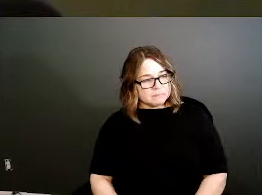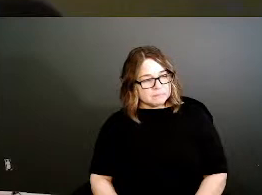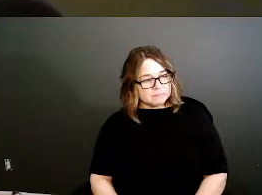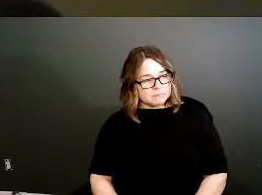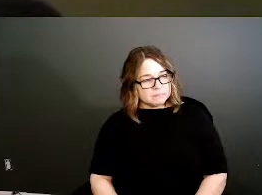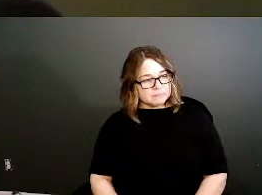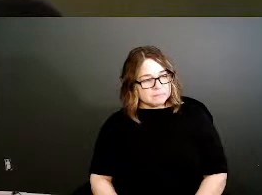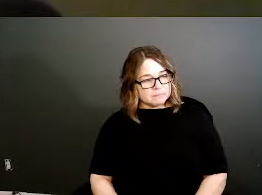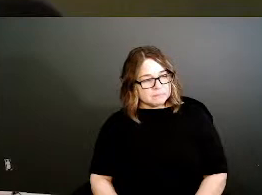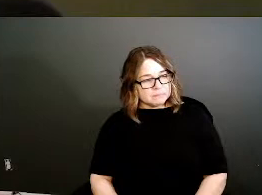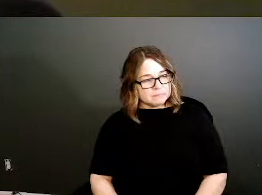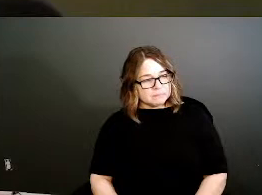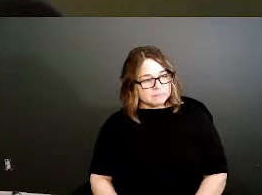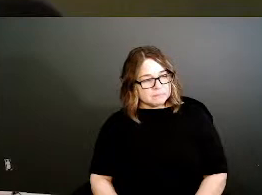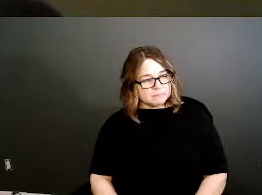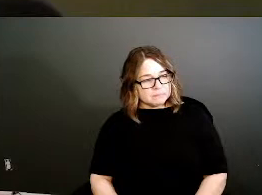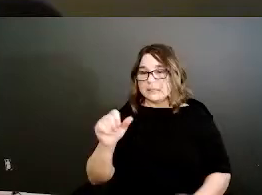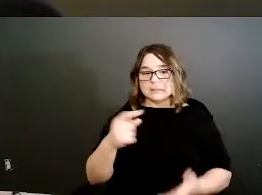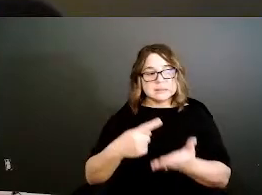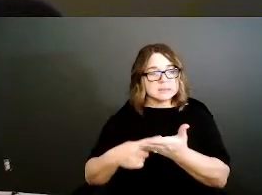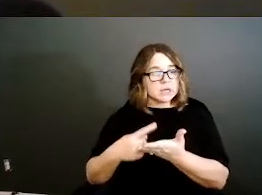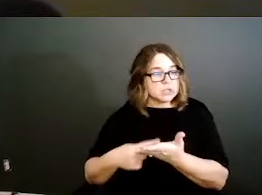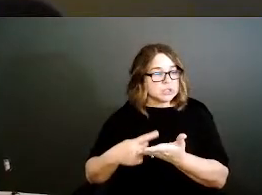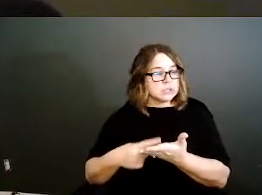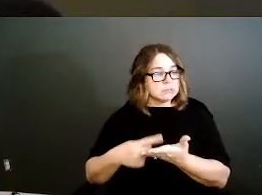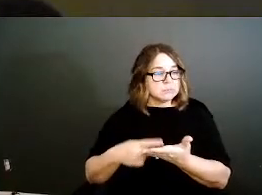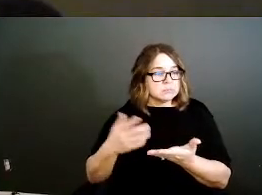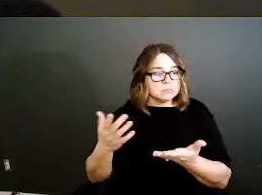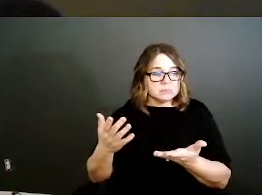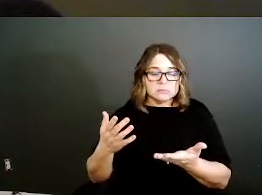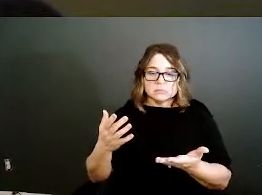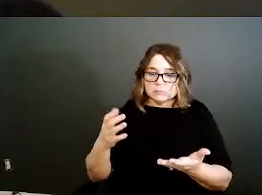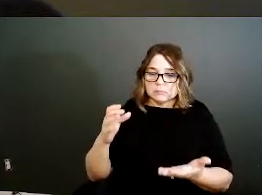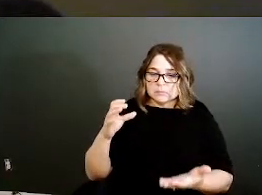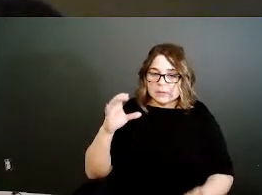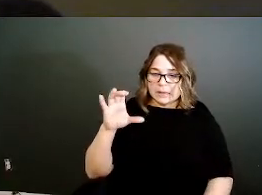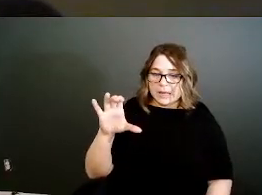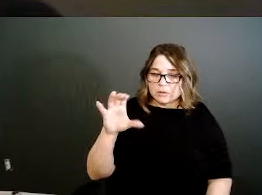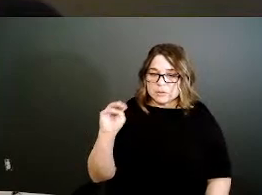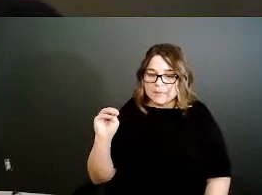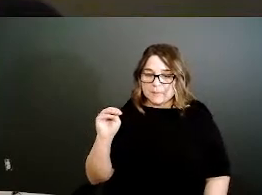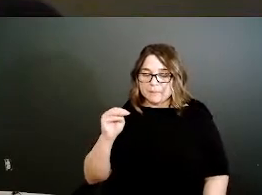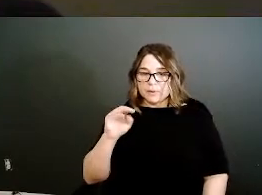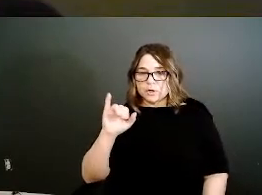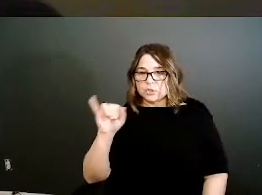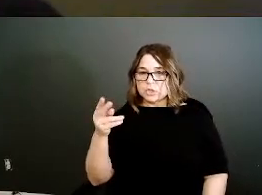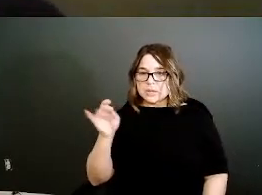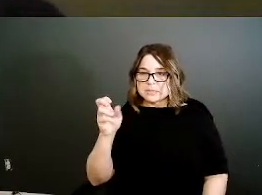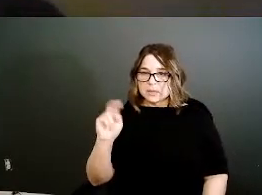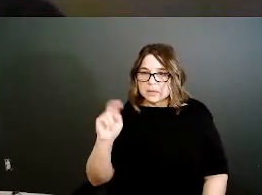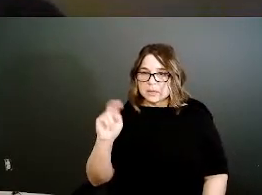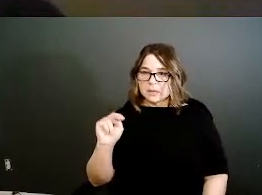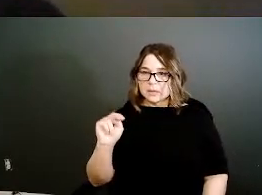SEEING NONE, CLERK WILL CALL THE ROLL. ≫ Clerk: COUNCIL MEMBER PALMISANO. ≫ COUNCIL MEMBER PALMISANO: AYE. ≫ Clerk: COUNCIL MEMBER GORDON. ≫ COUNCIL MEMBER GORDON: AYE. ≫ Clerk: COUNCIL MEMBER CANO.